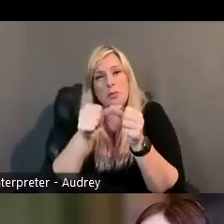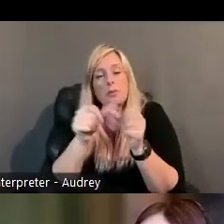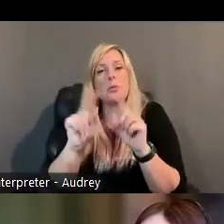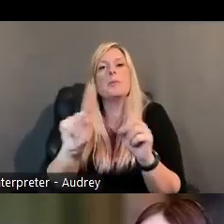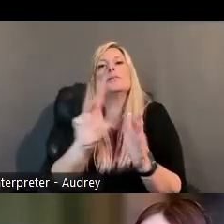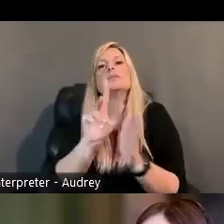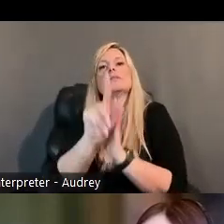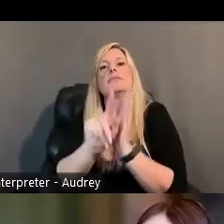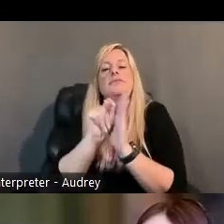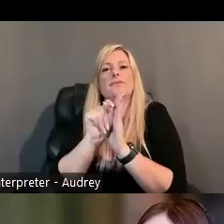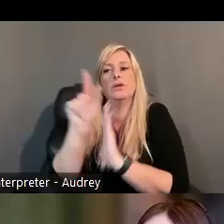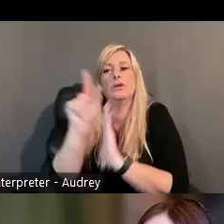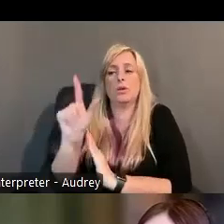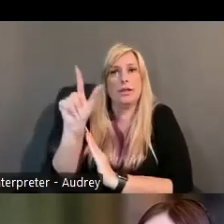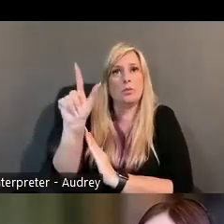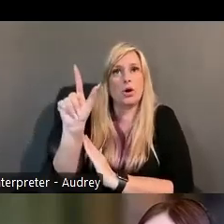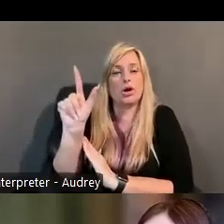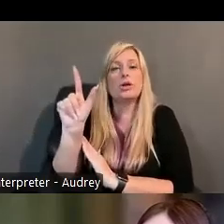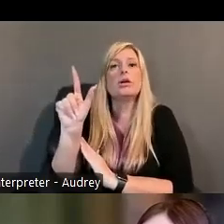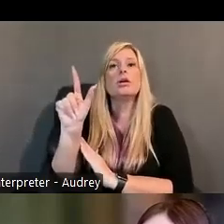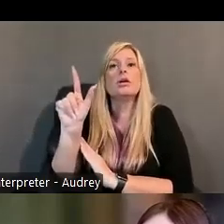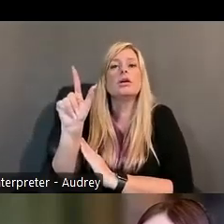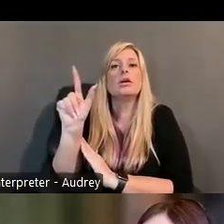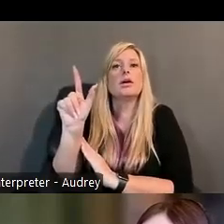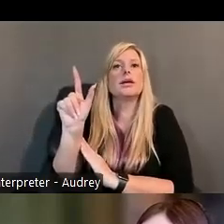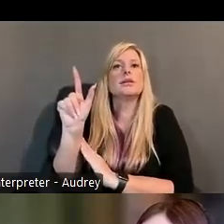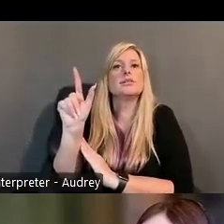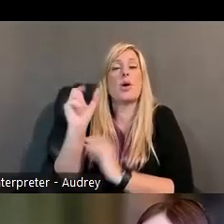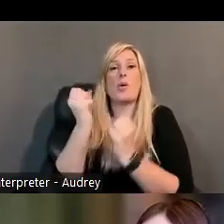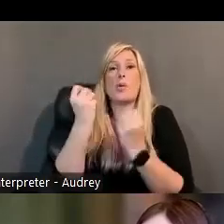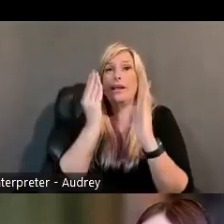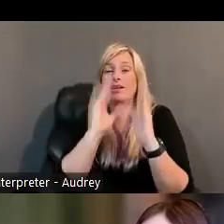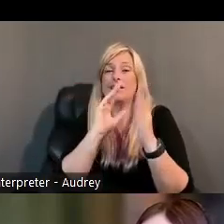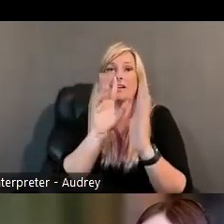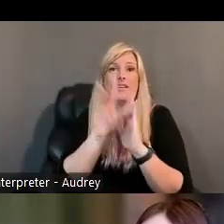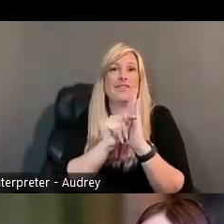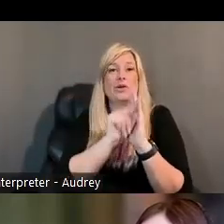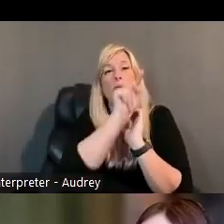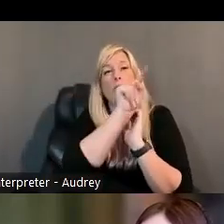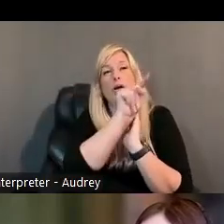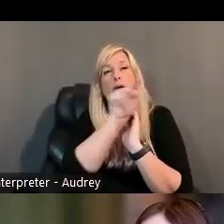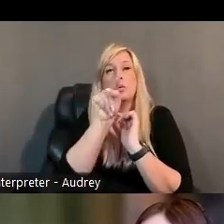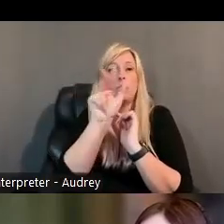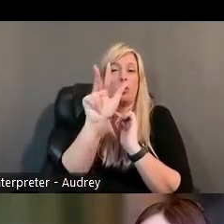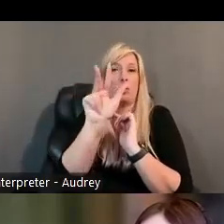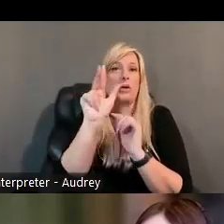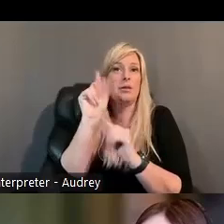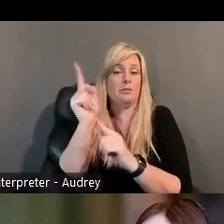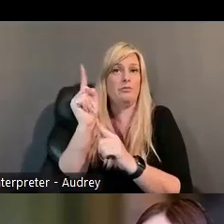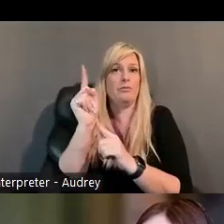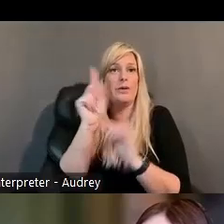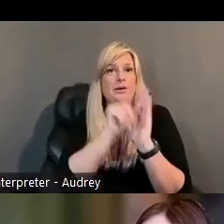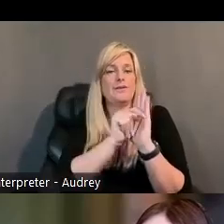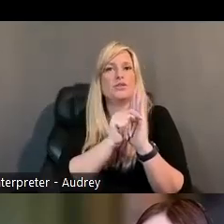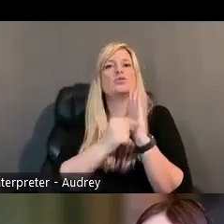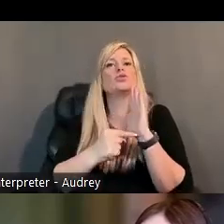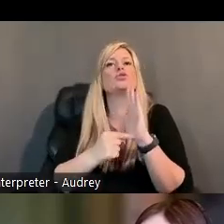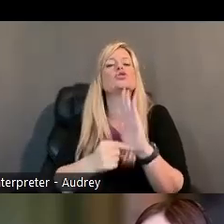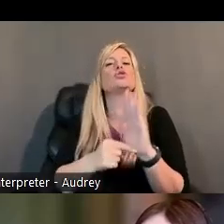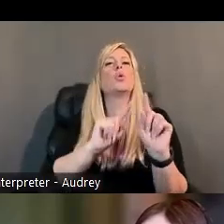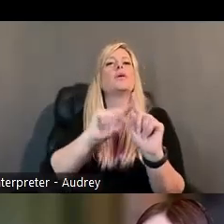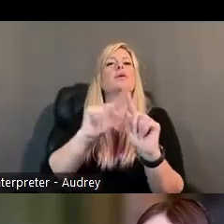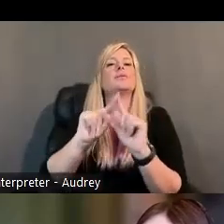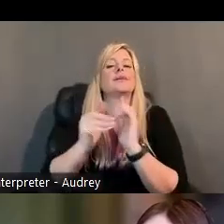library of one to three minute videos that model different skills for young adults as to learn